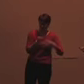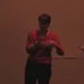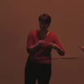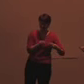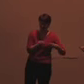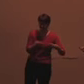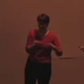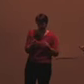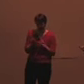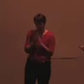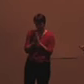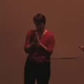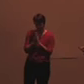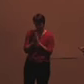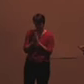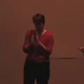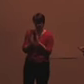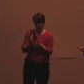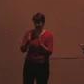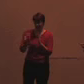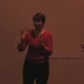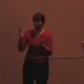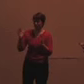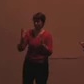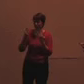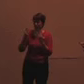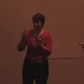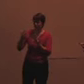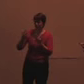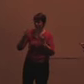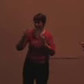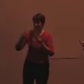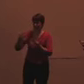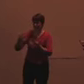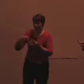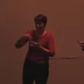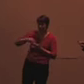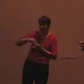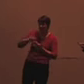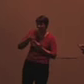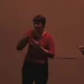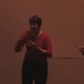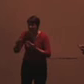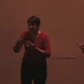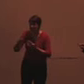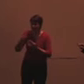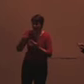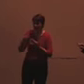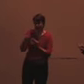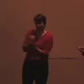situation, then inside, outside-- but you can select in between situation.